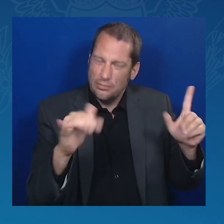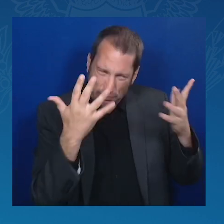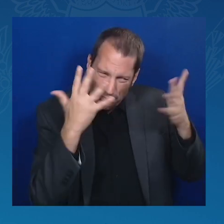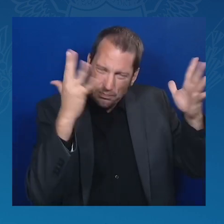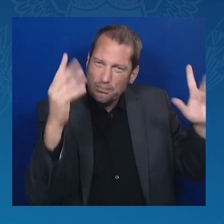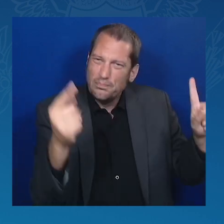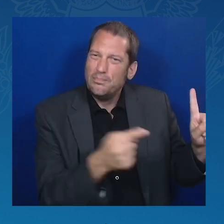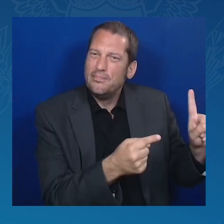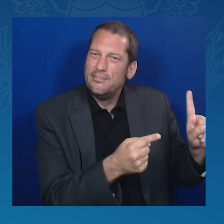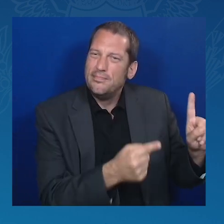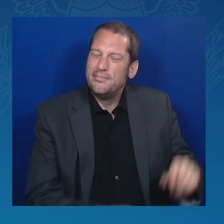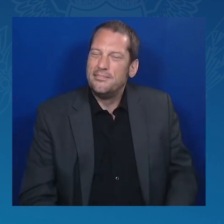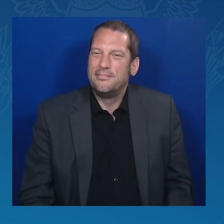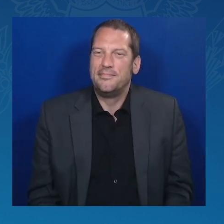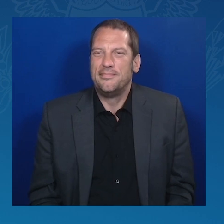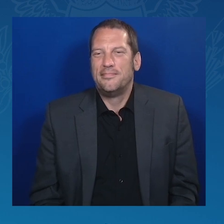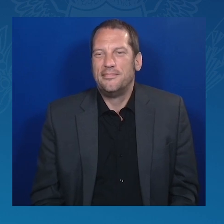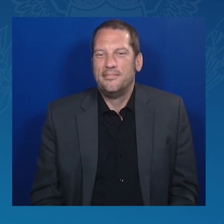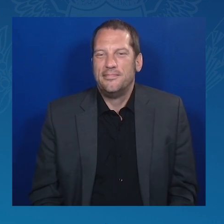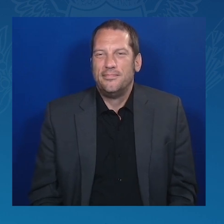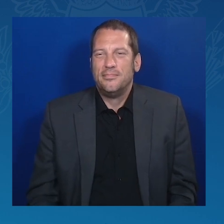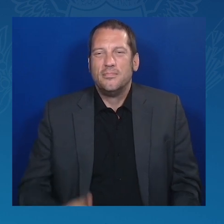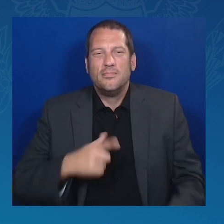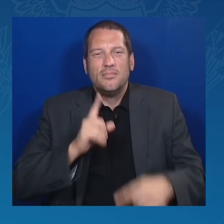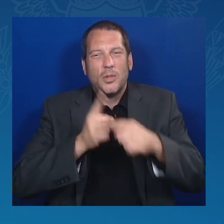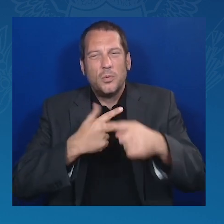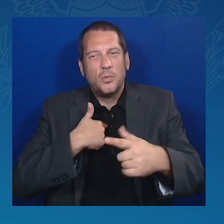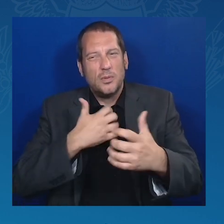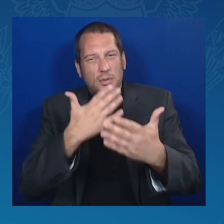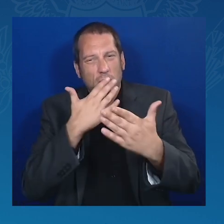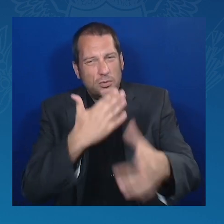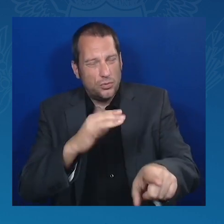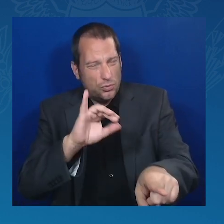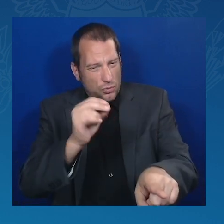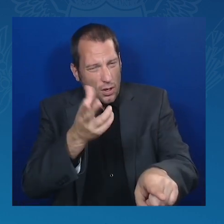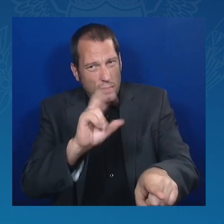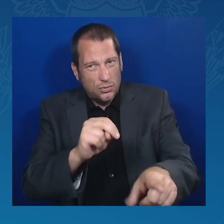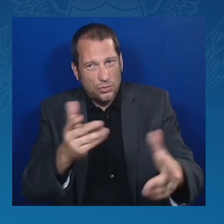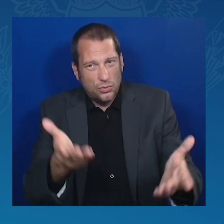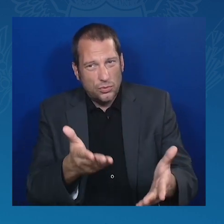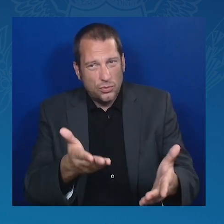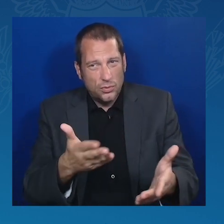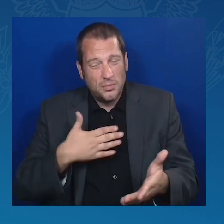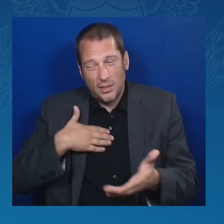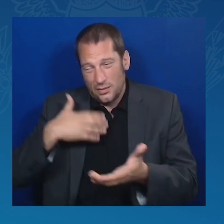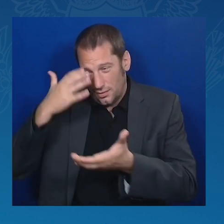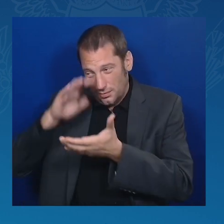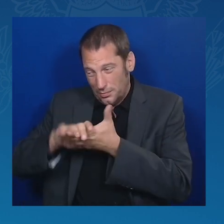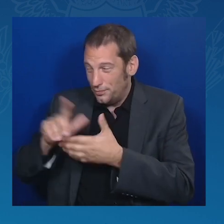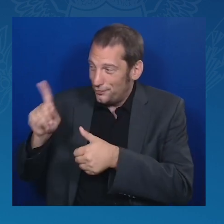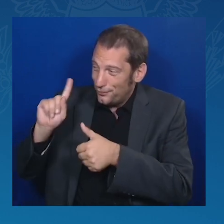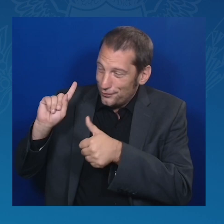I also want to thank John for being here and my husband, the first Second General of the United States, for being here.